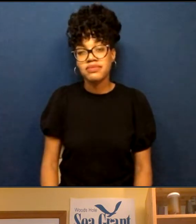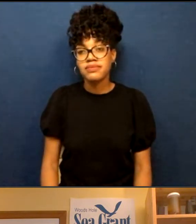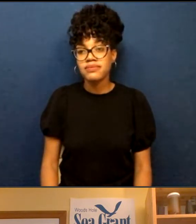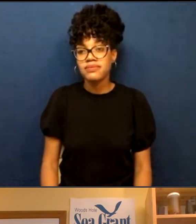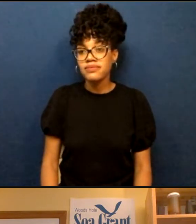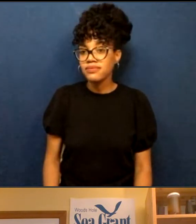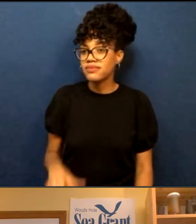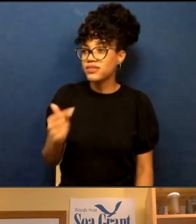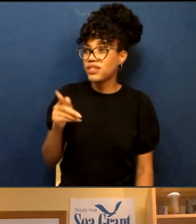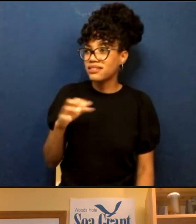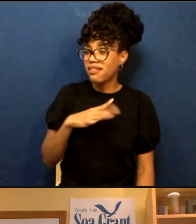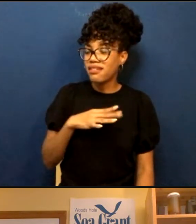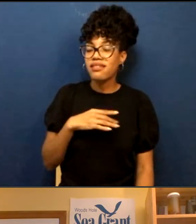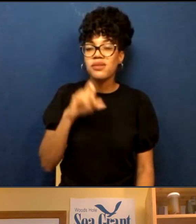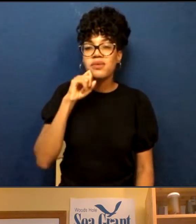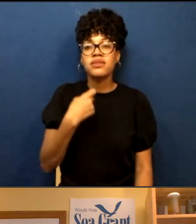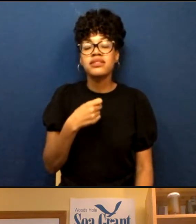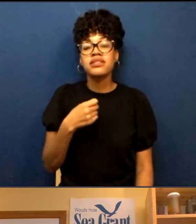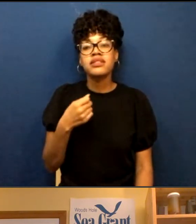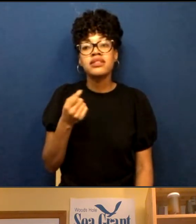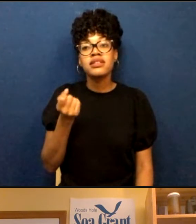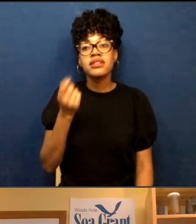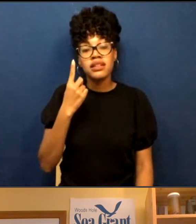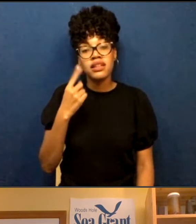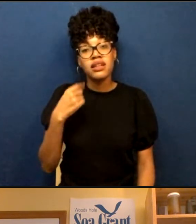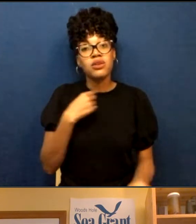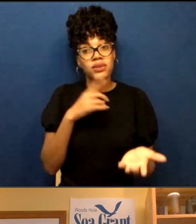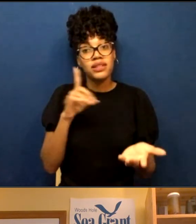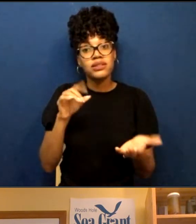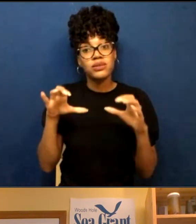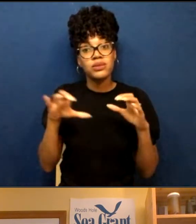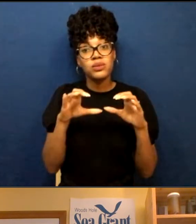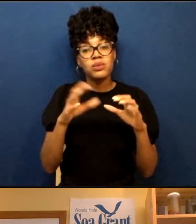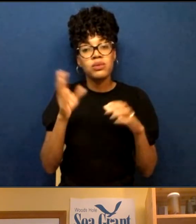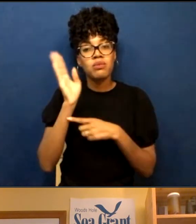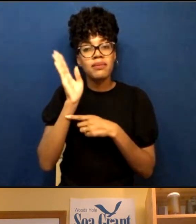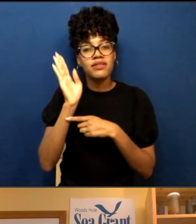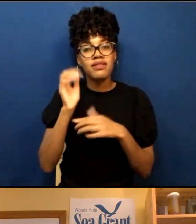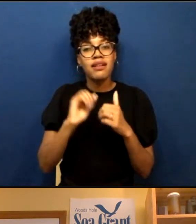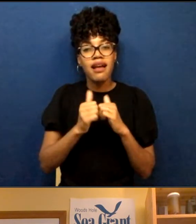Fun, and if you watch we did do a webinar on how they were tracking whales and they were talking about